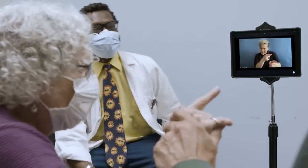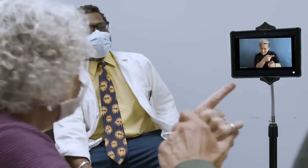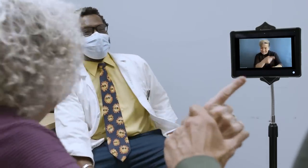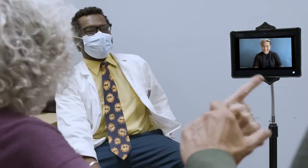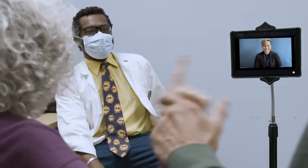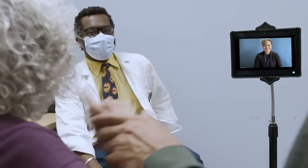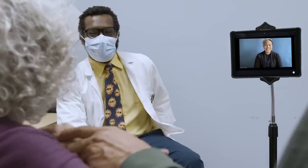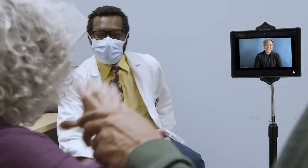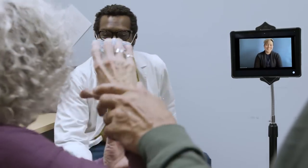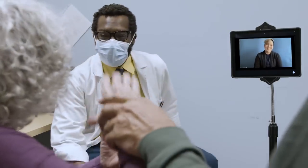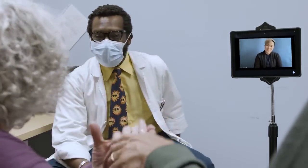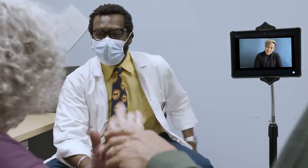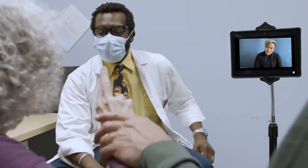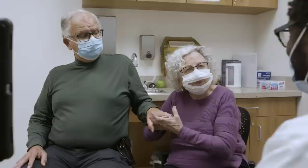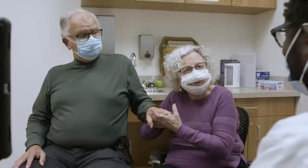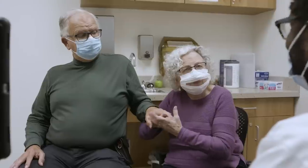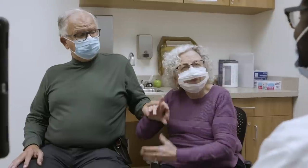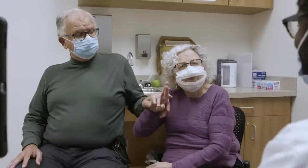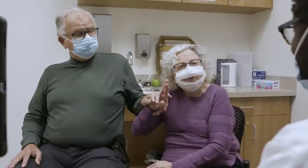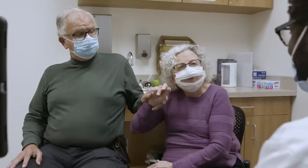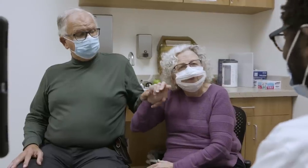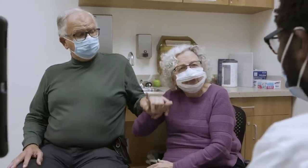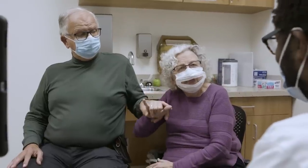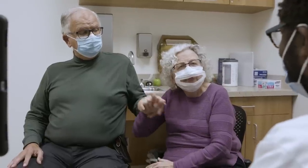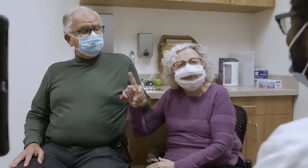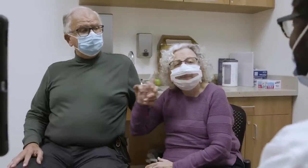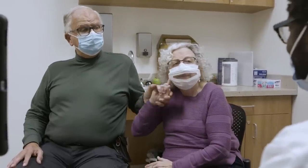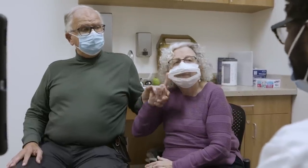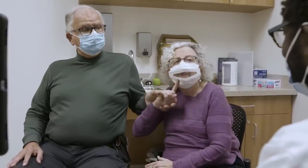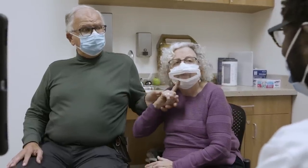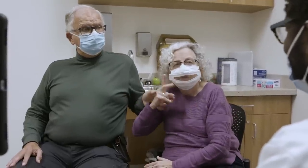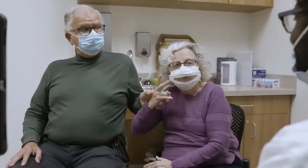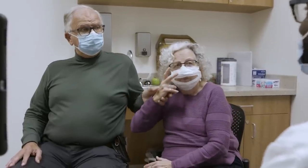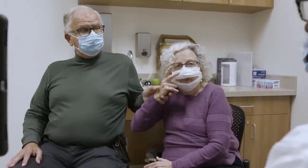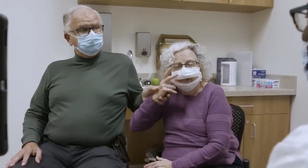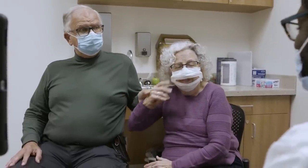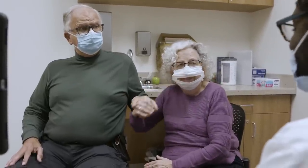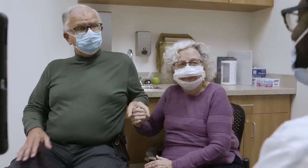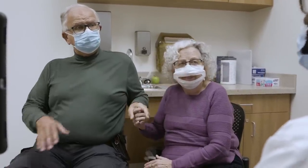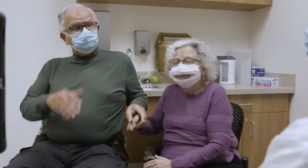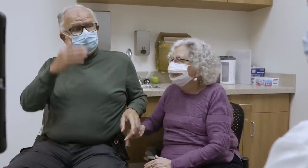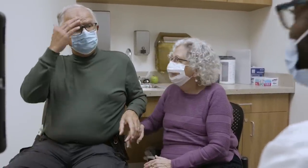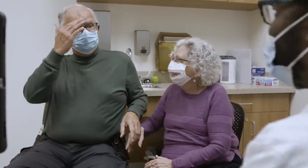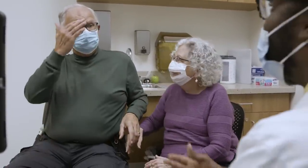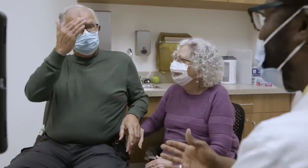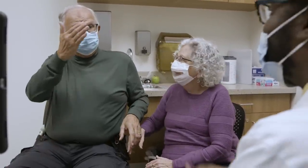Hello, Doctor. Yes, this is my husband, Ray. He’s DeafBlind. Oh!